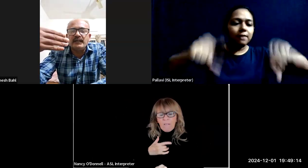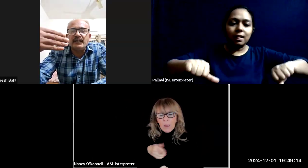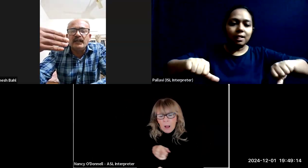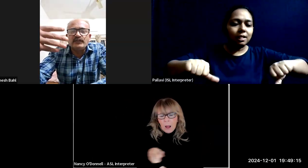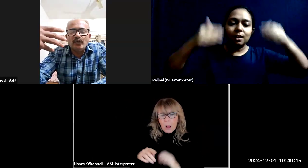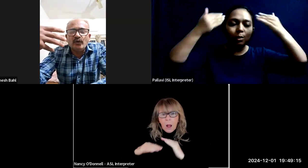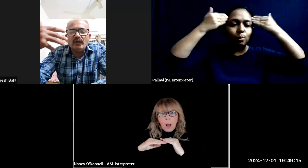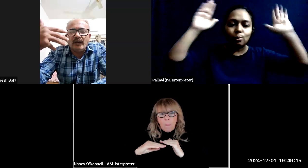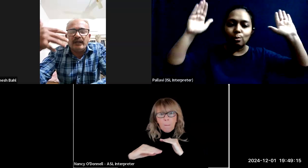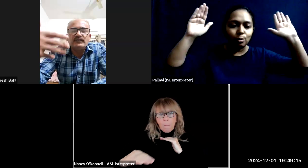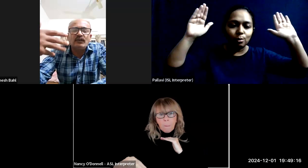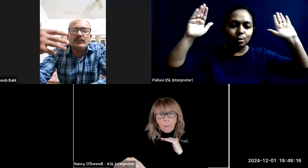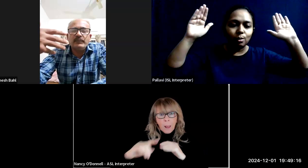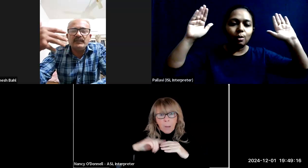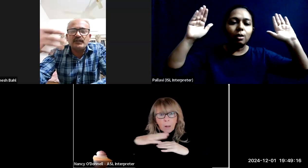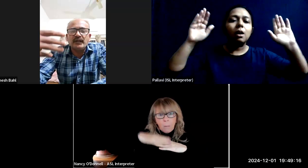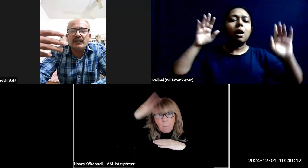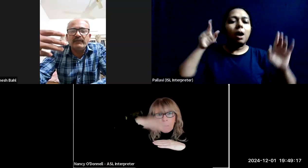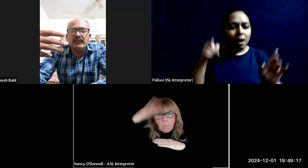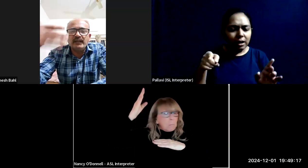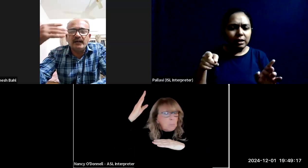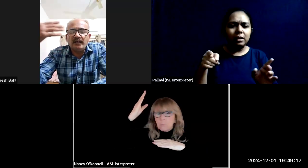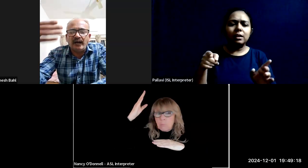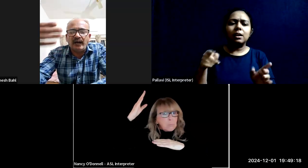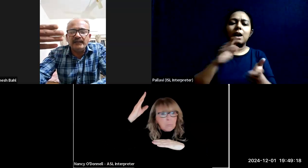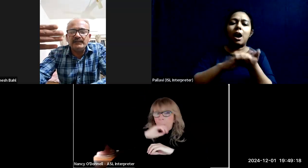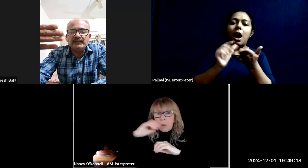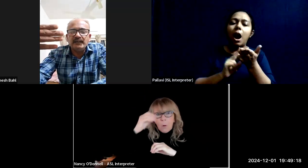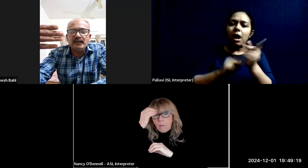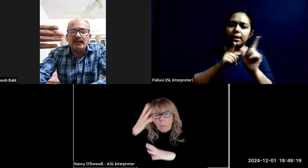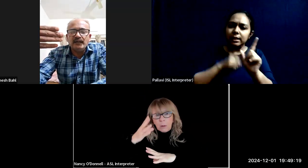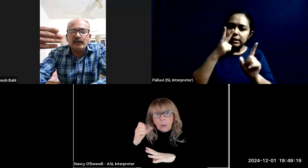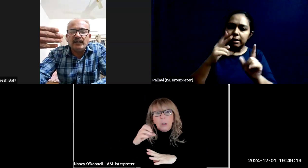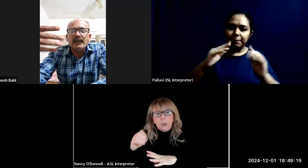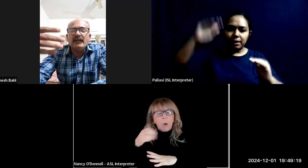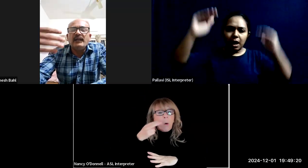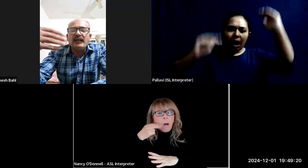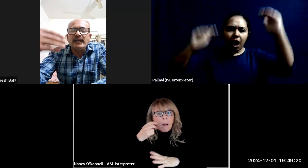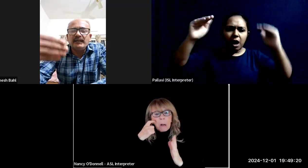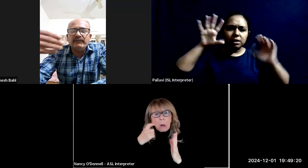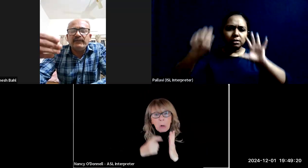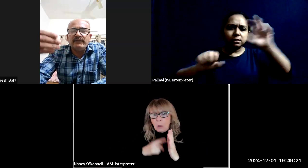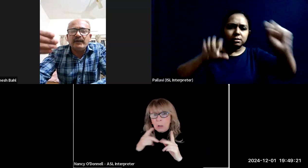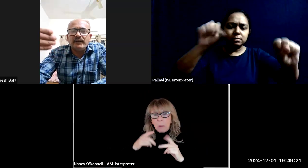So Hunny saw people struggling with the height Okay, like if